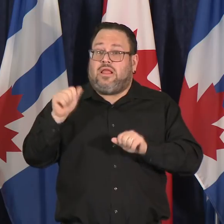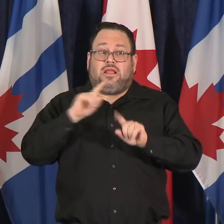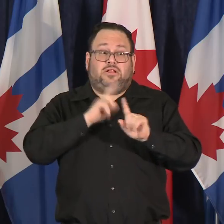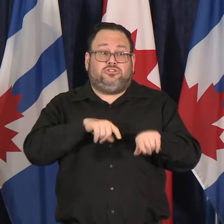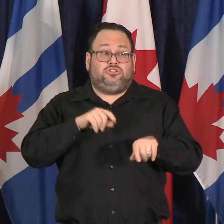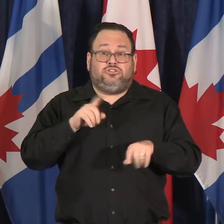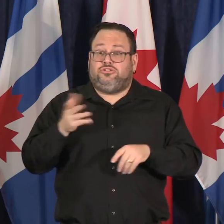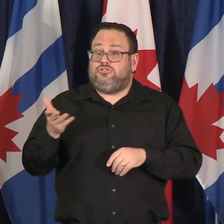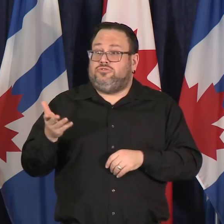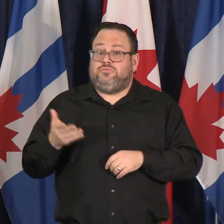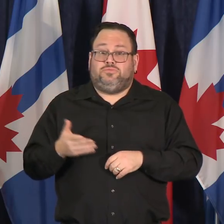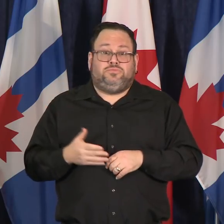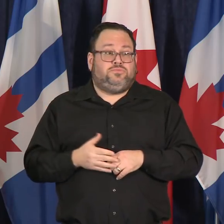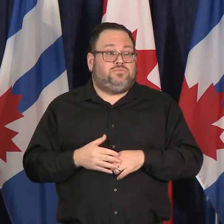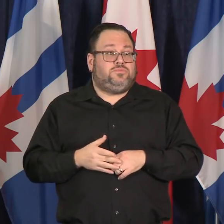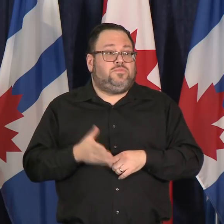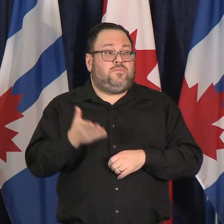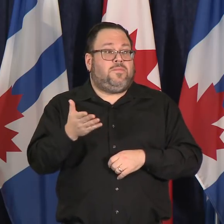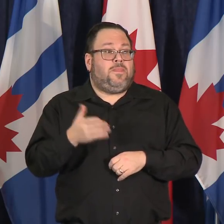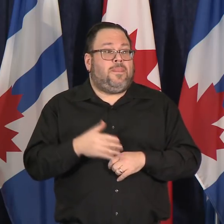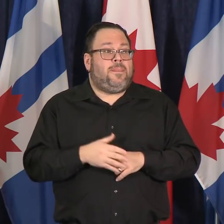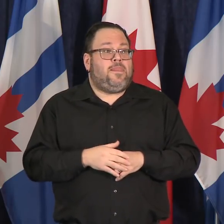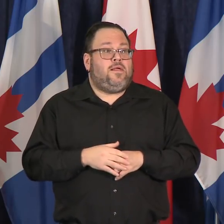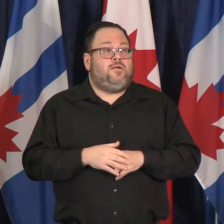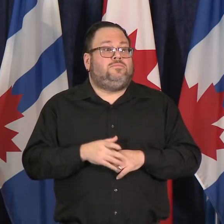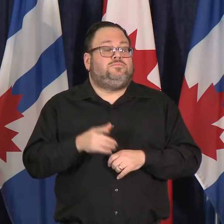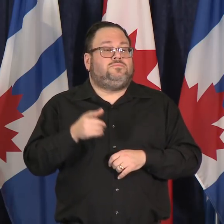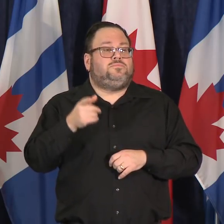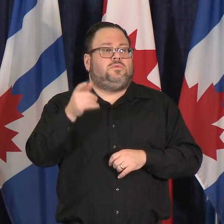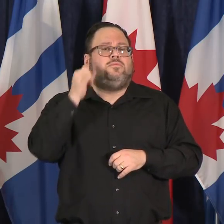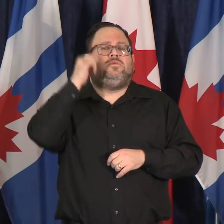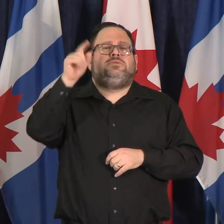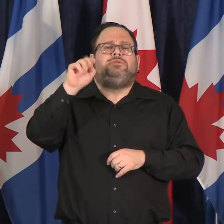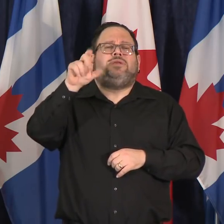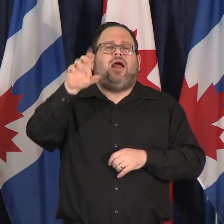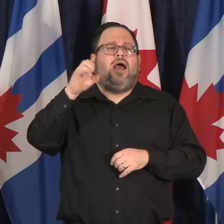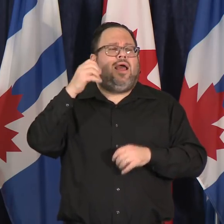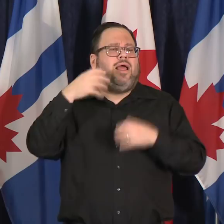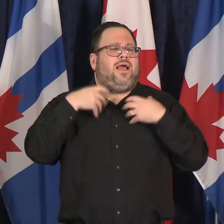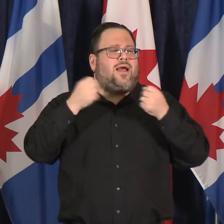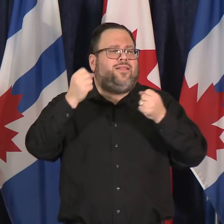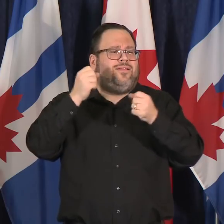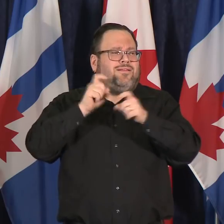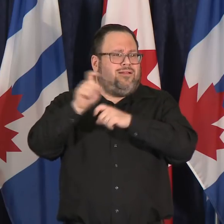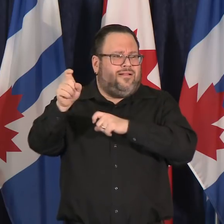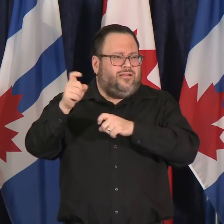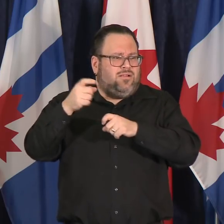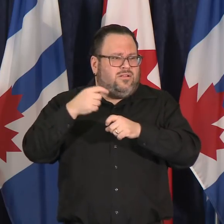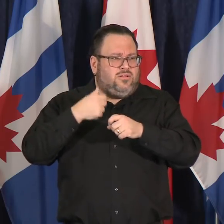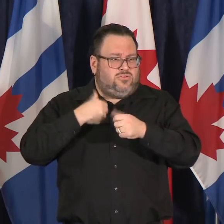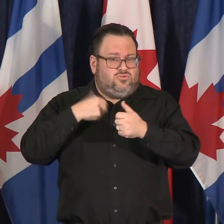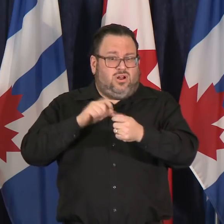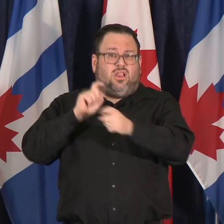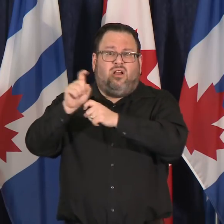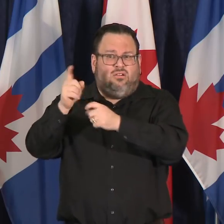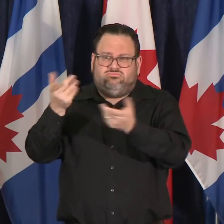telehealth has been the out of service for at least a few hours this afternoon it may still be right now they may have fixed it by now but has Toronto Public